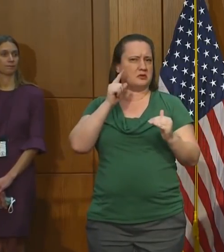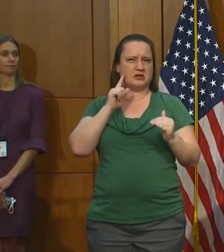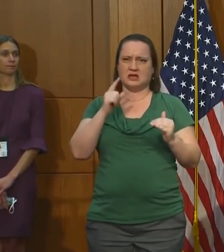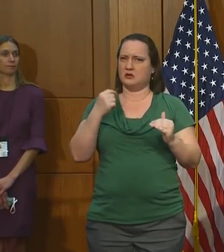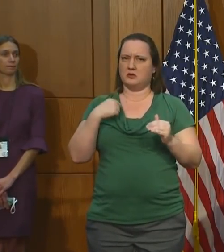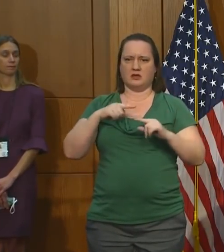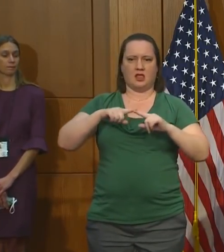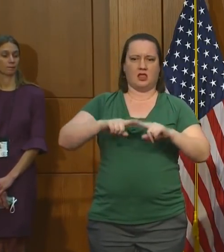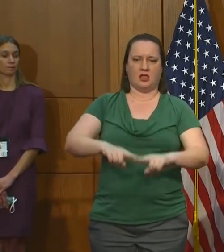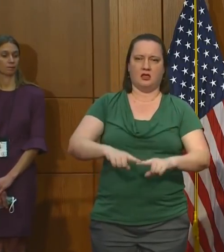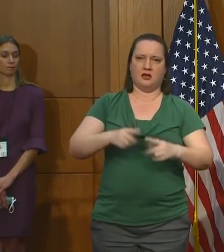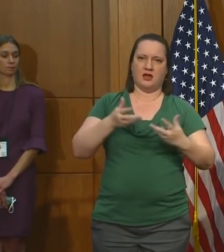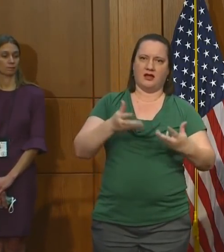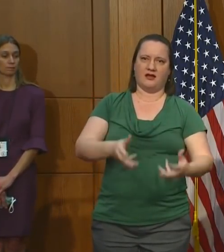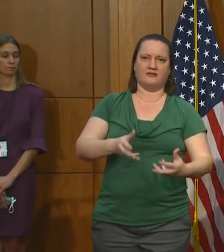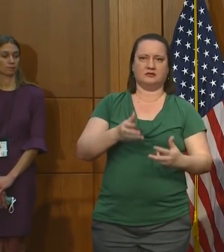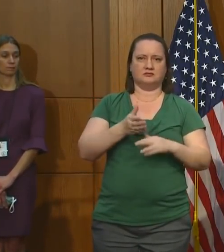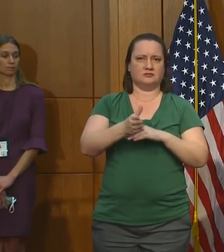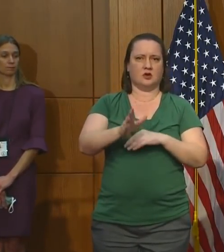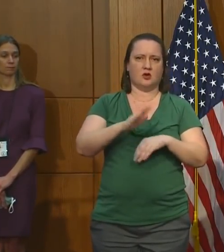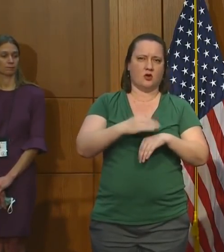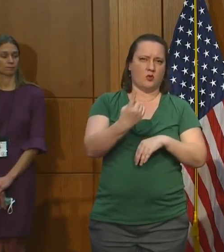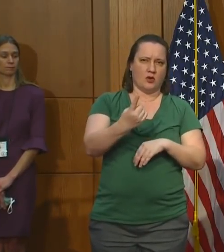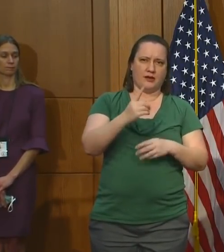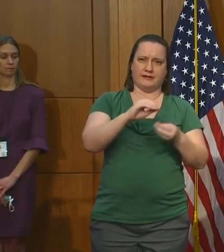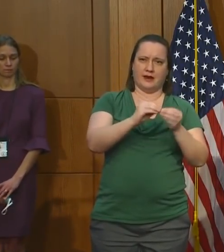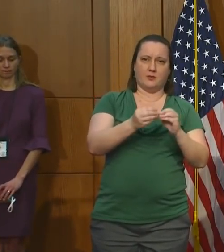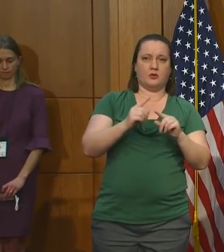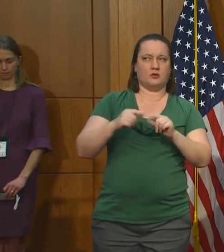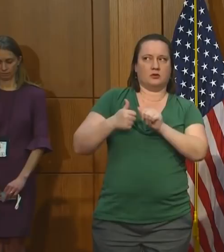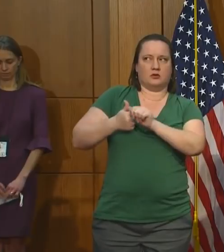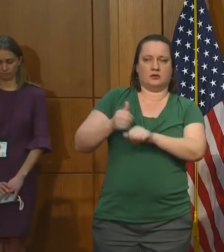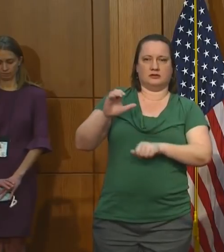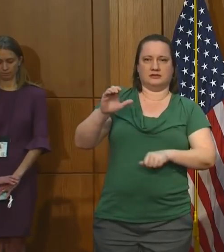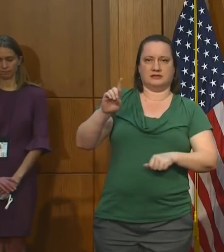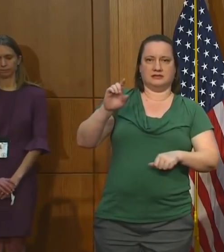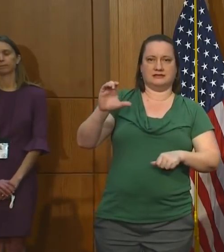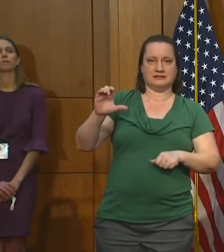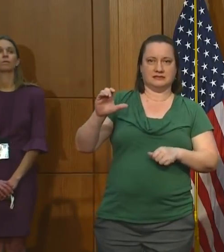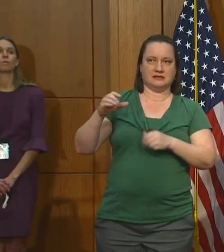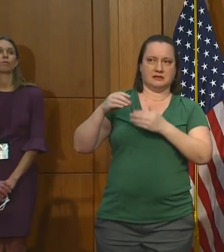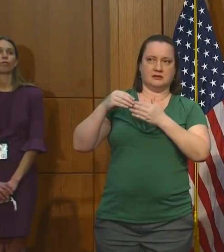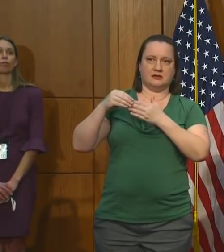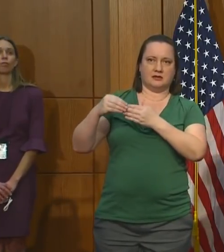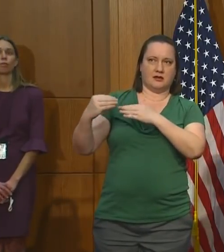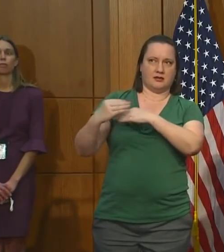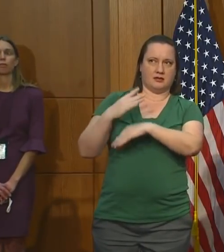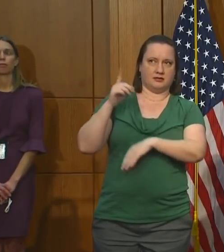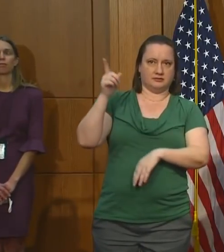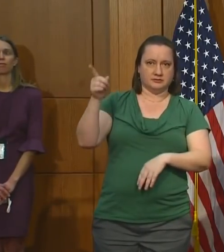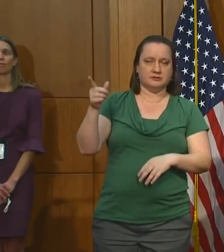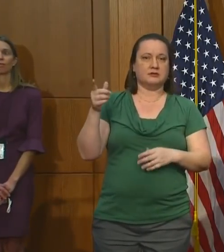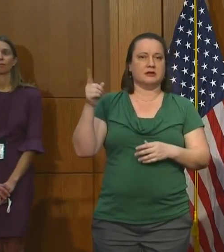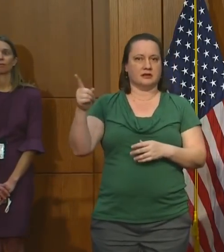DON'T THINK IT'S FAIR TO SAY THAT THAT WE ARE- BUT WHAT WE ARE RELYING ON THE ARE THE CDC